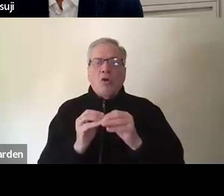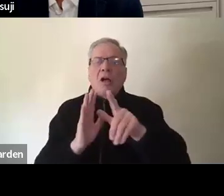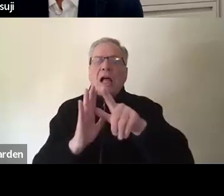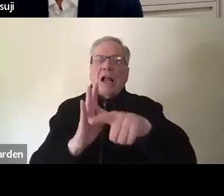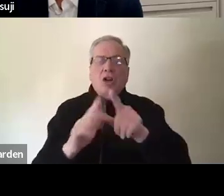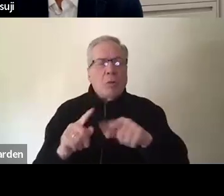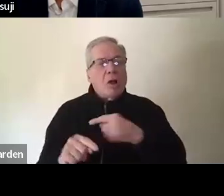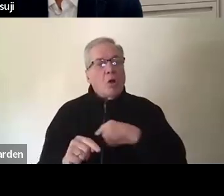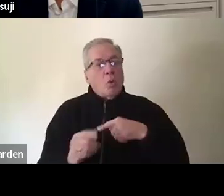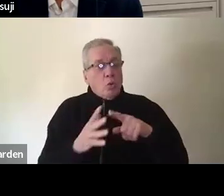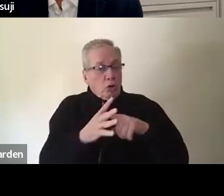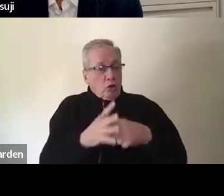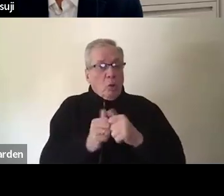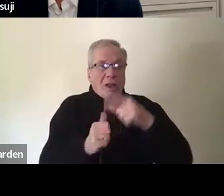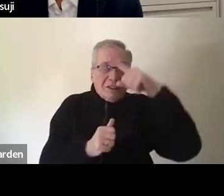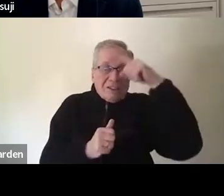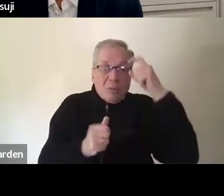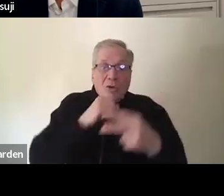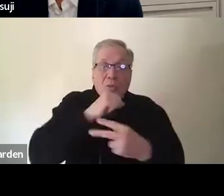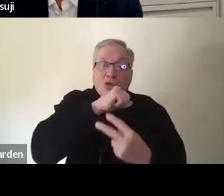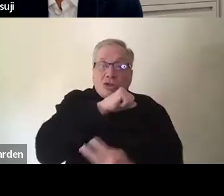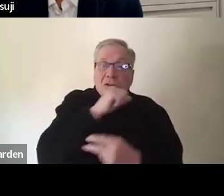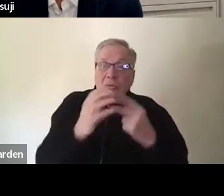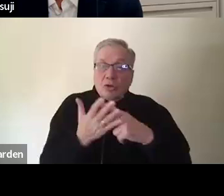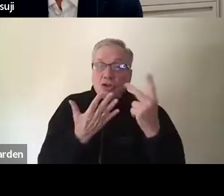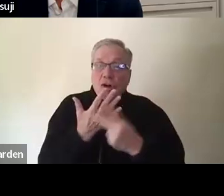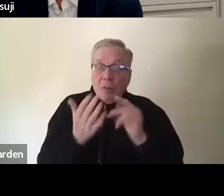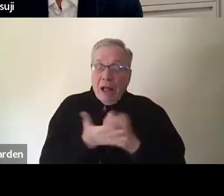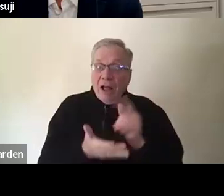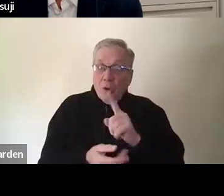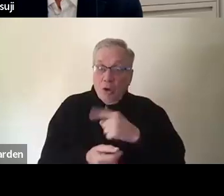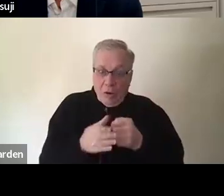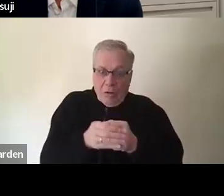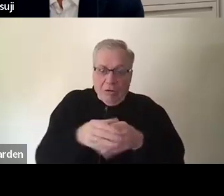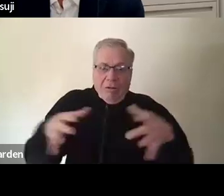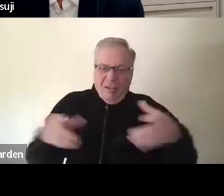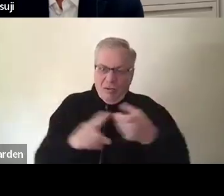started out with a summer bridge program and that was where we were recruiting from. That ended the